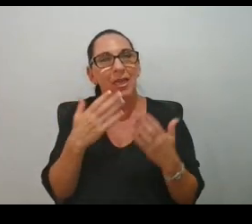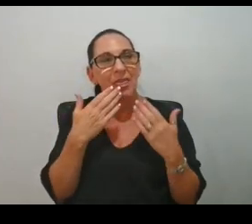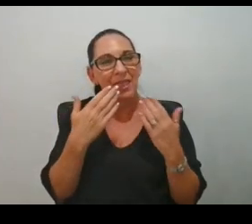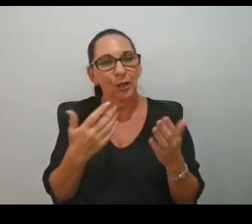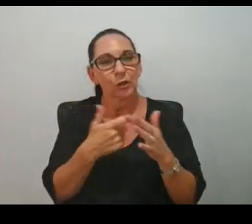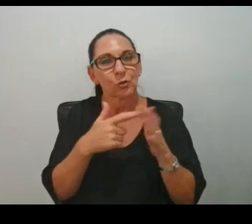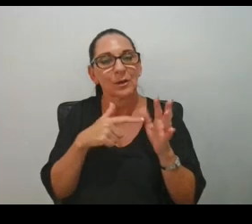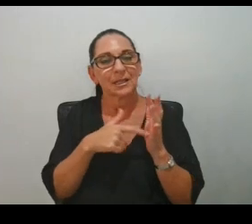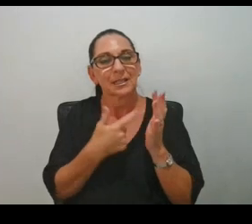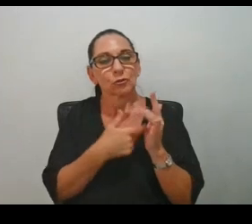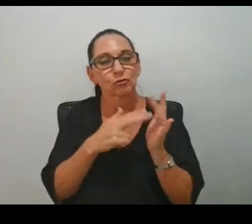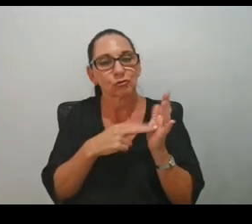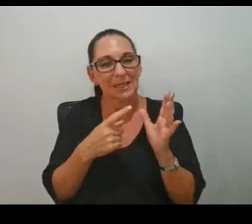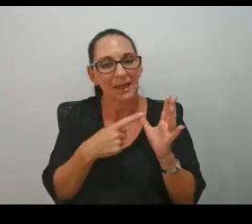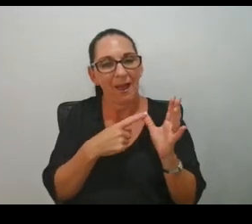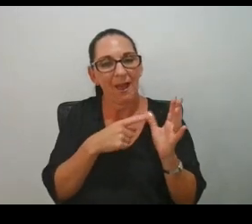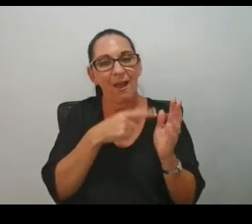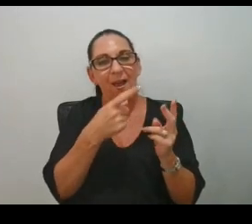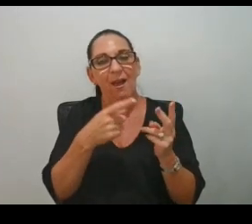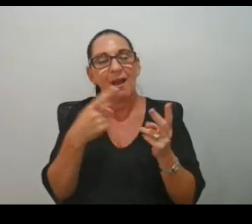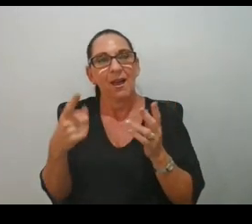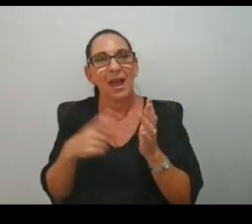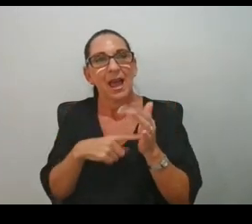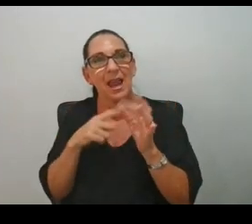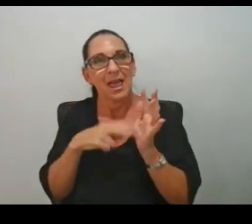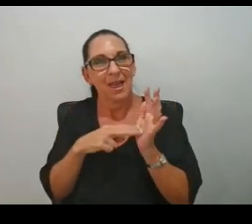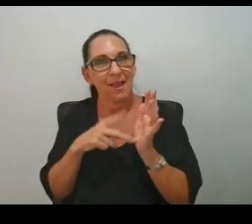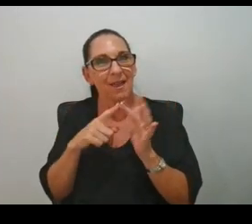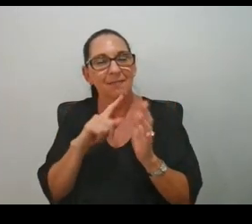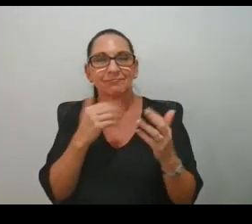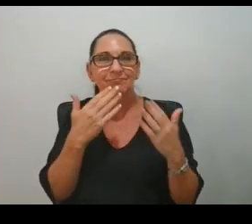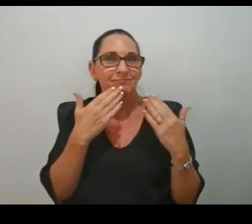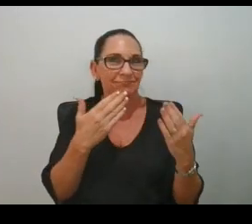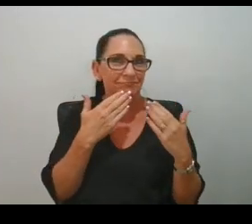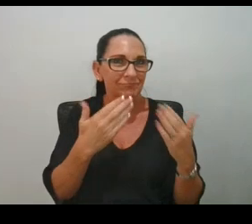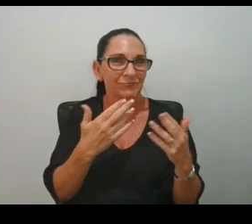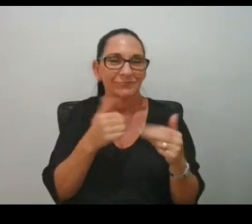thank you so much for making yourself available I think that was a fantastic really useful topic